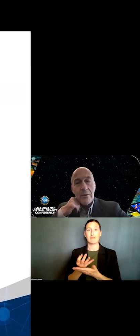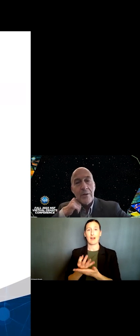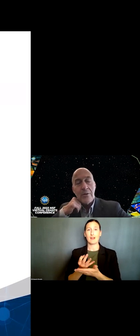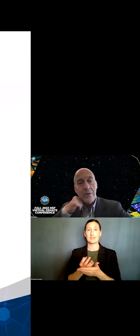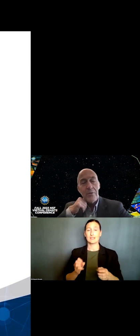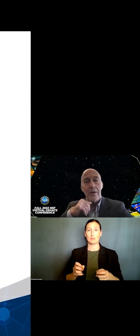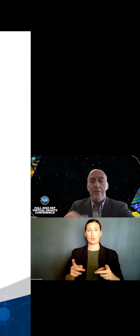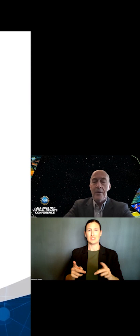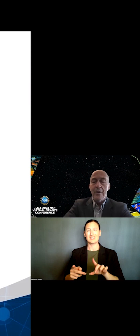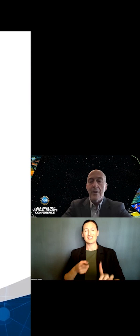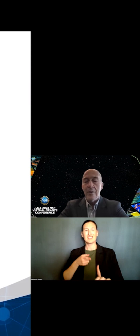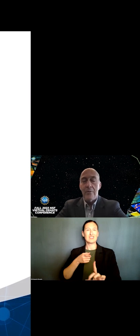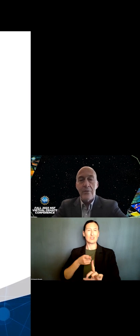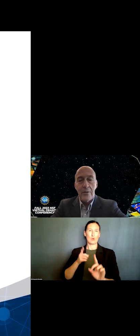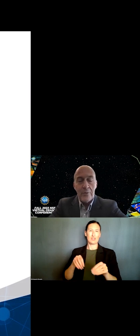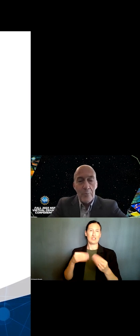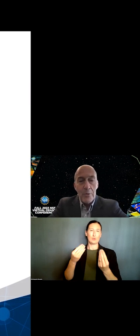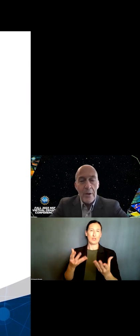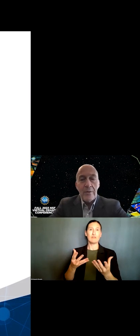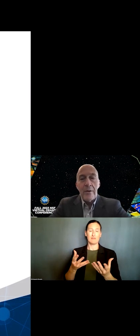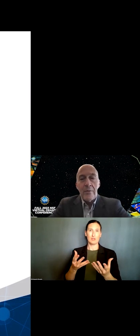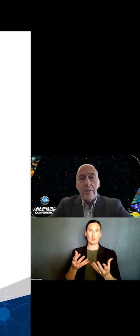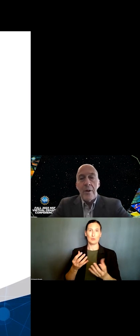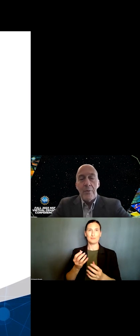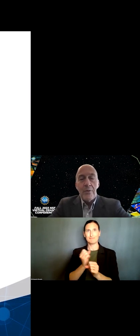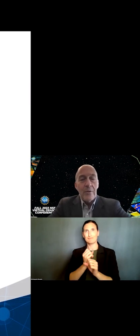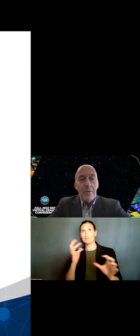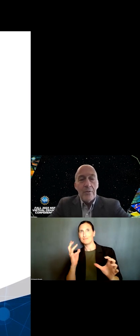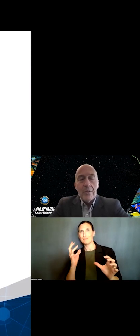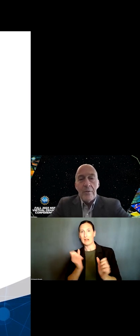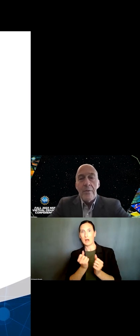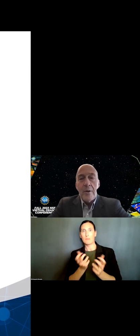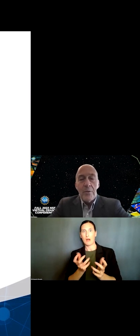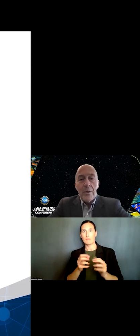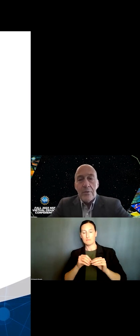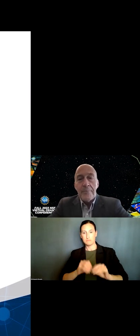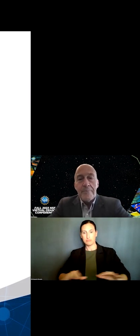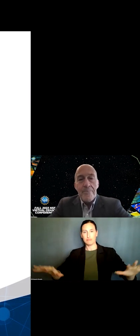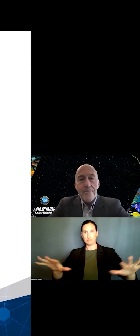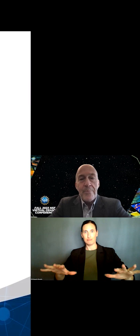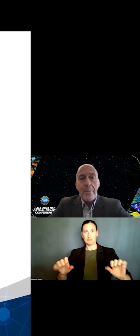The idea is to give you a sense of the breadth of the opportunities in MPS.